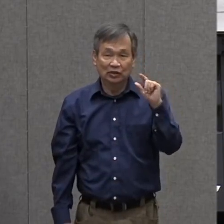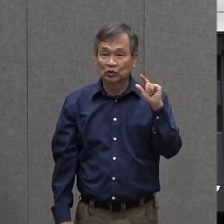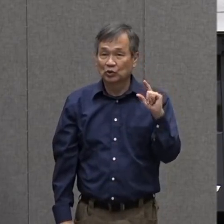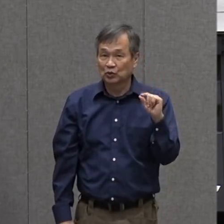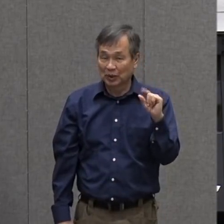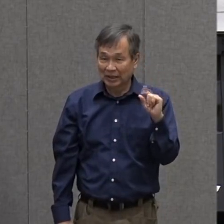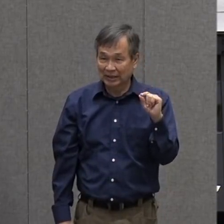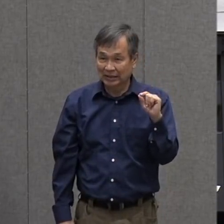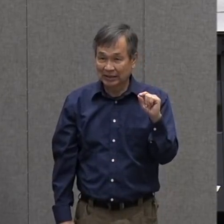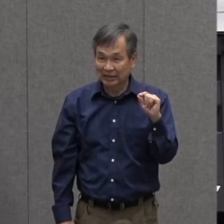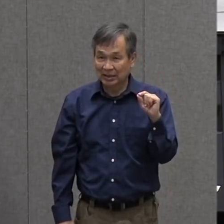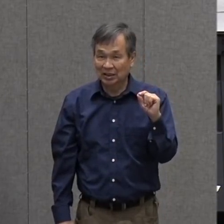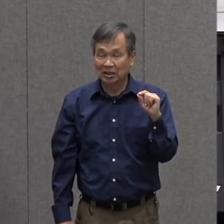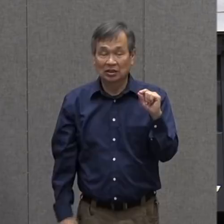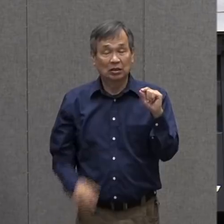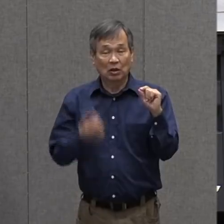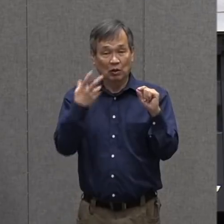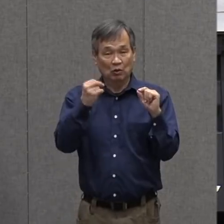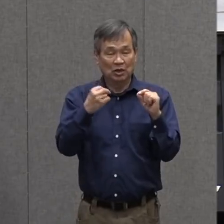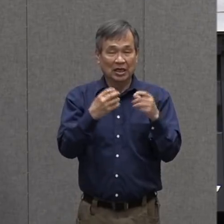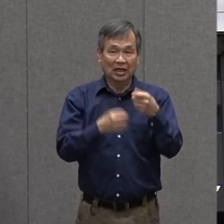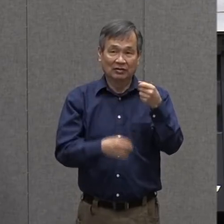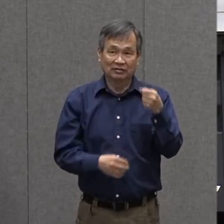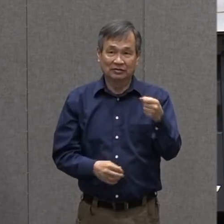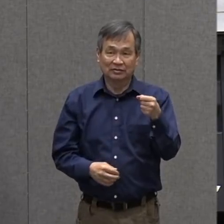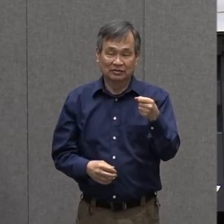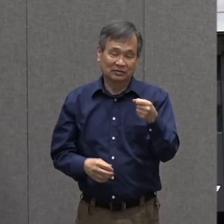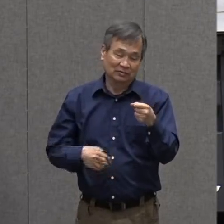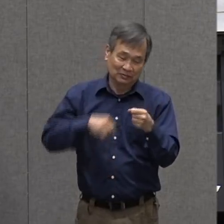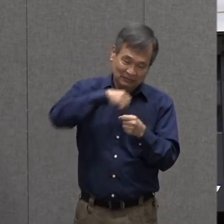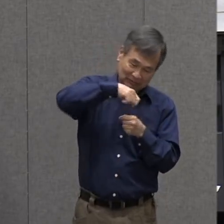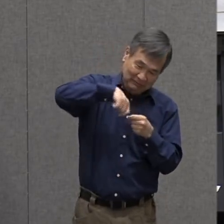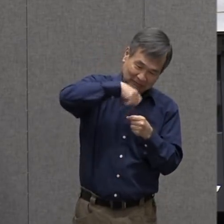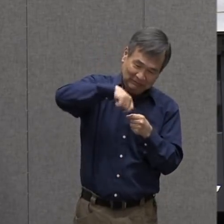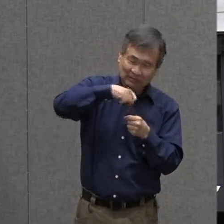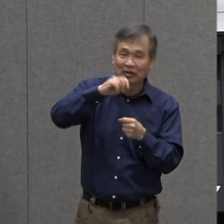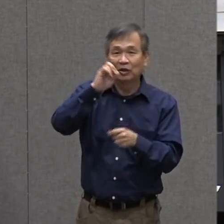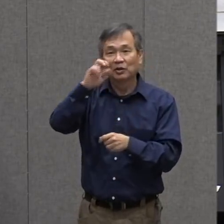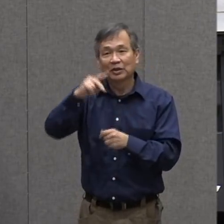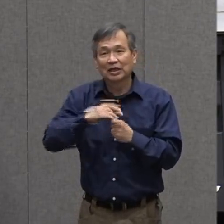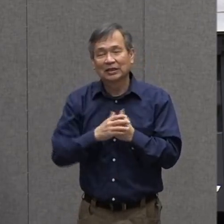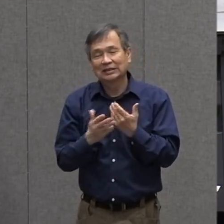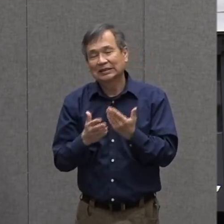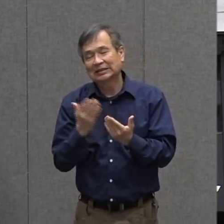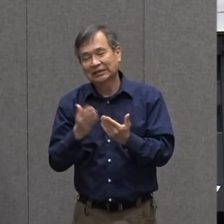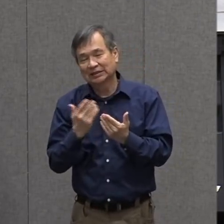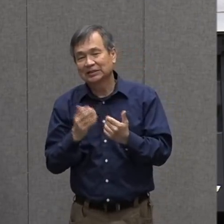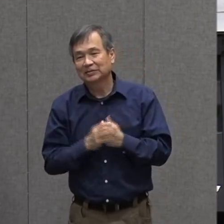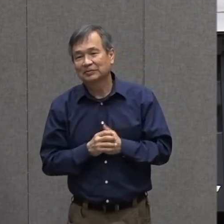Well, whatever I do when I have a bundle, I always wanna bundle it. So this is the easiest representation that